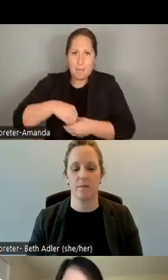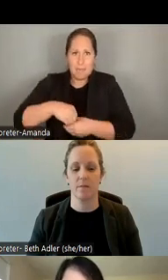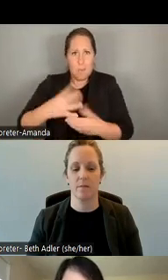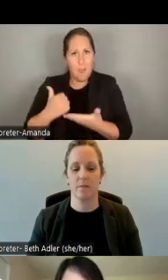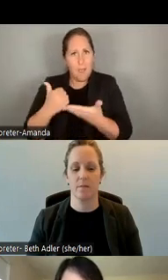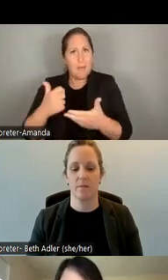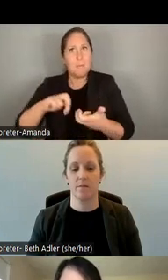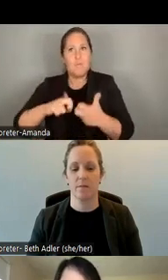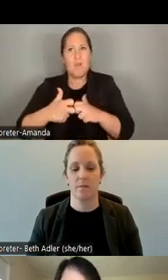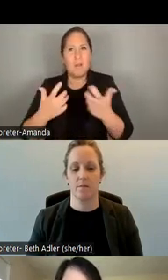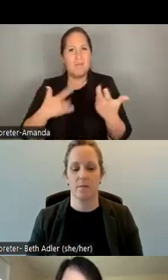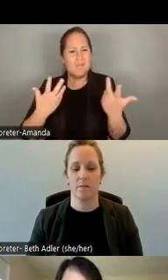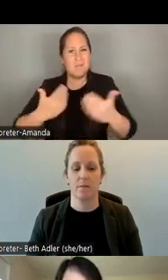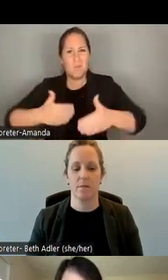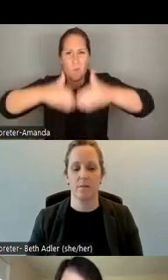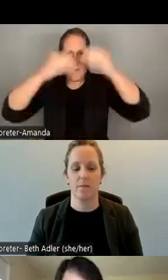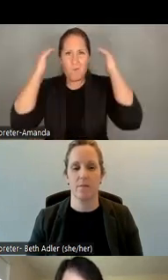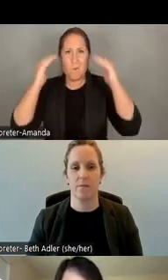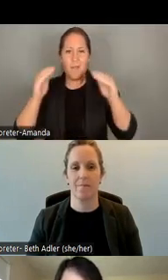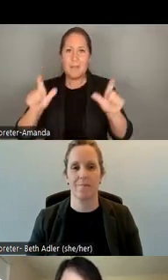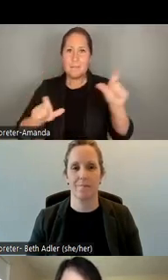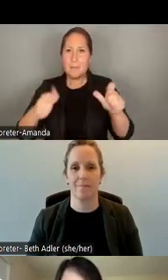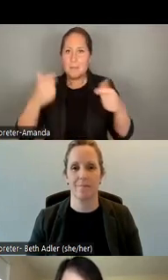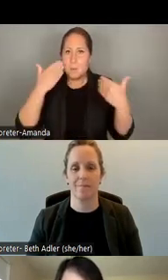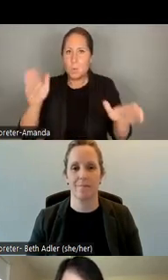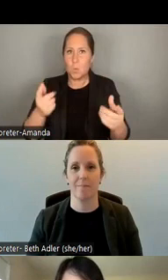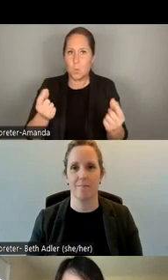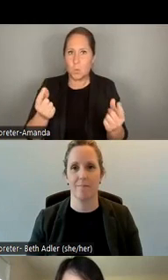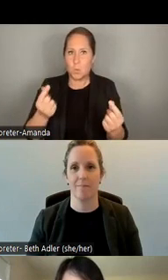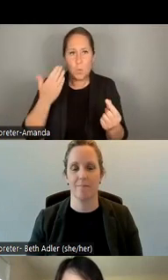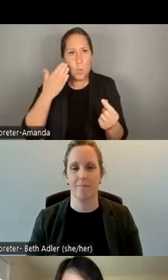so overwhelming that people often just don't know what to do they don't know what approach to take